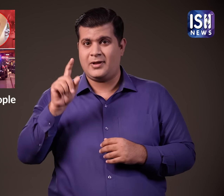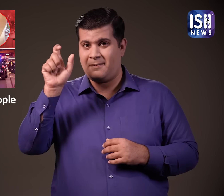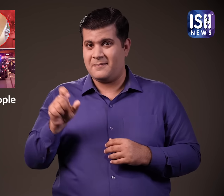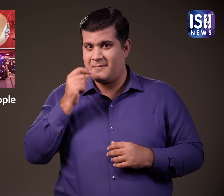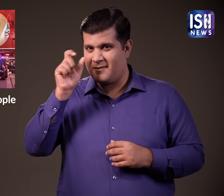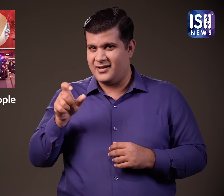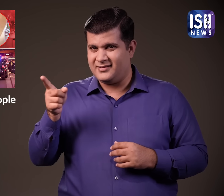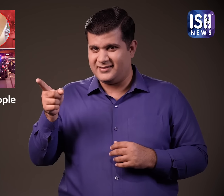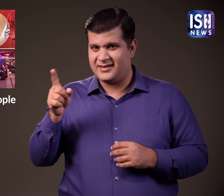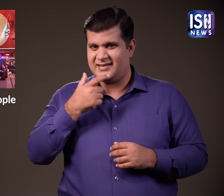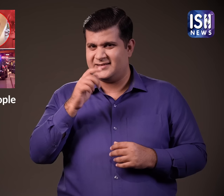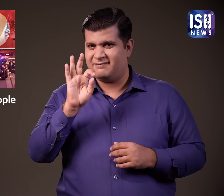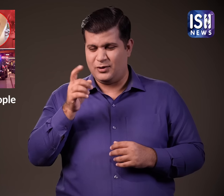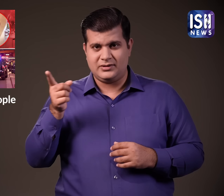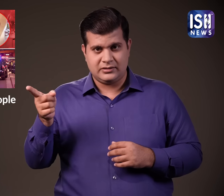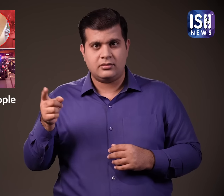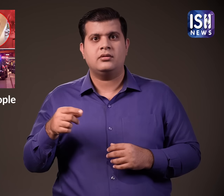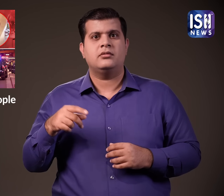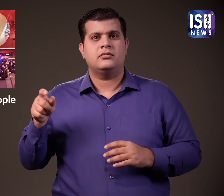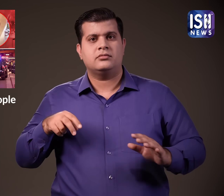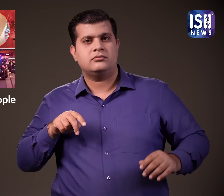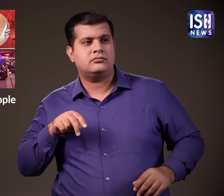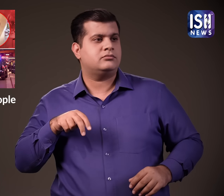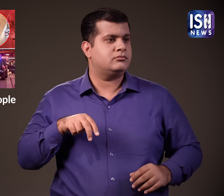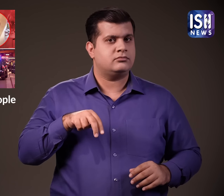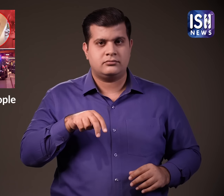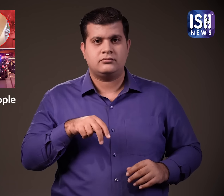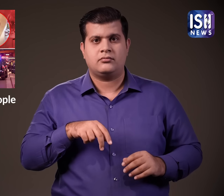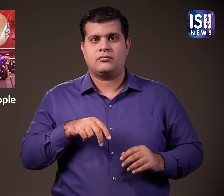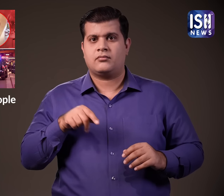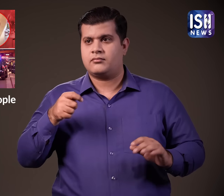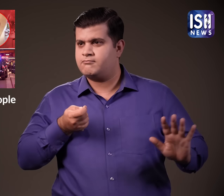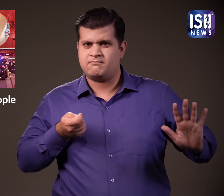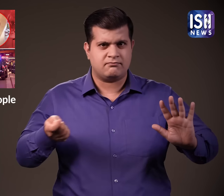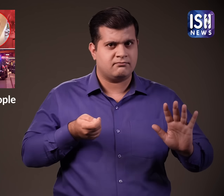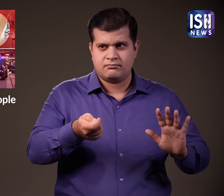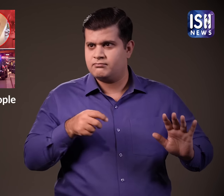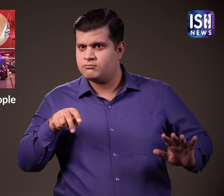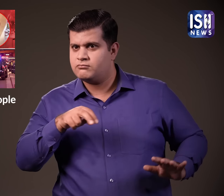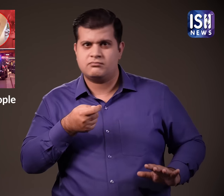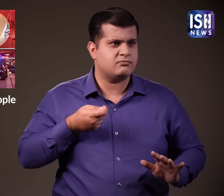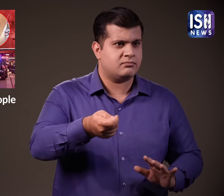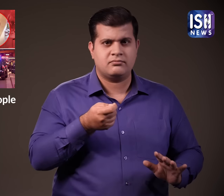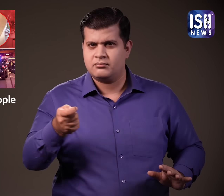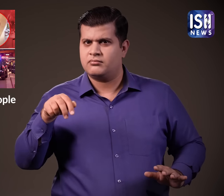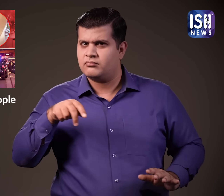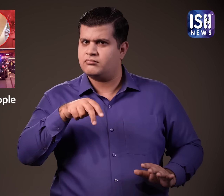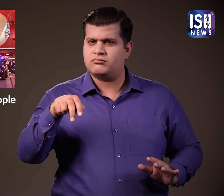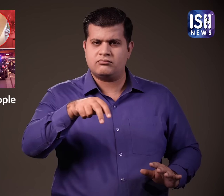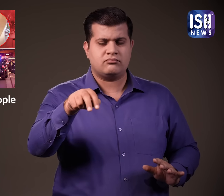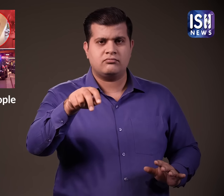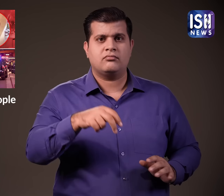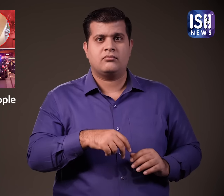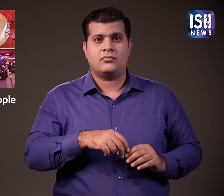After stabbing people, the culprit walked calmly